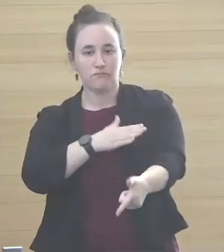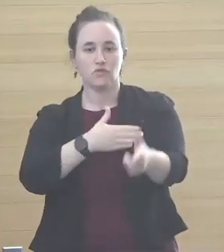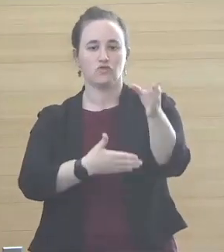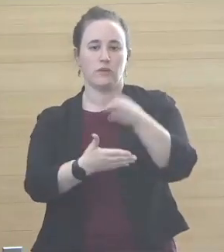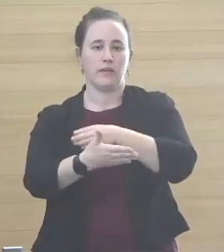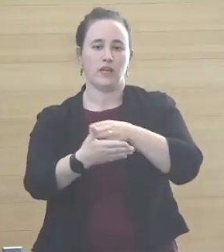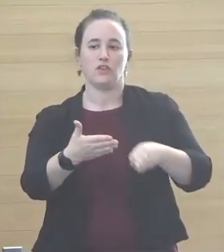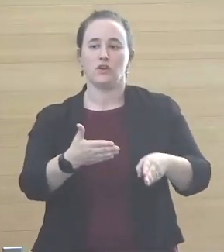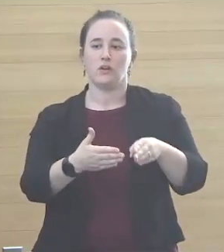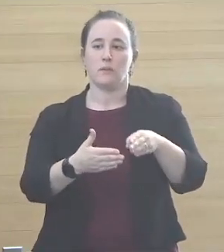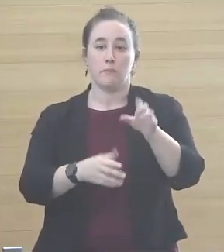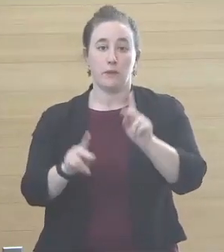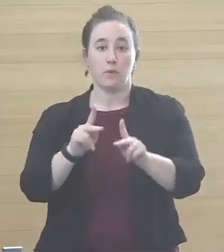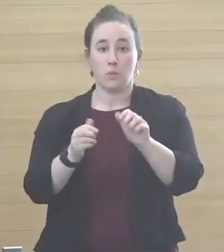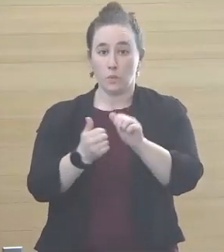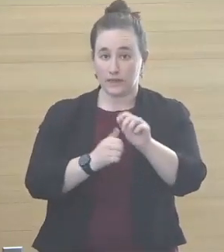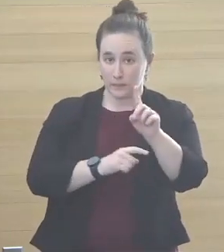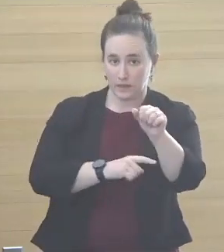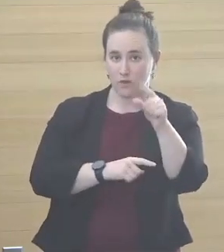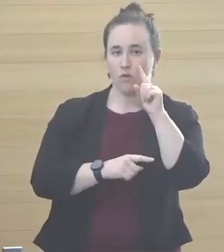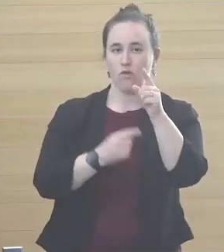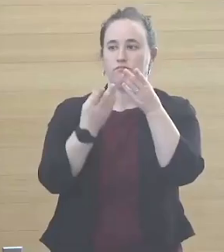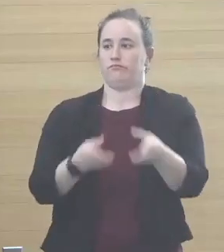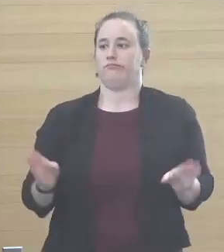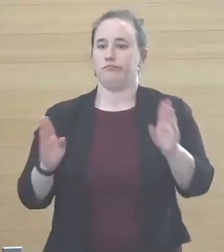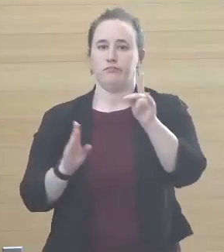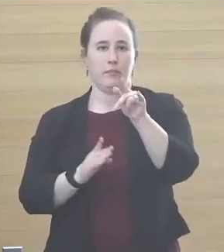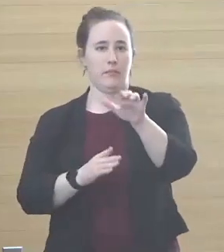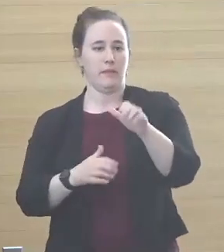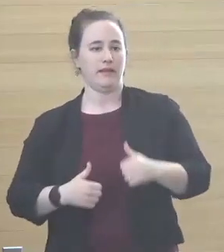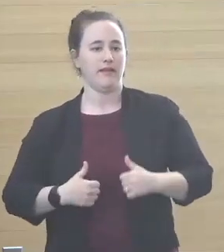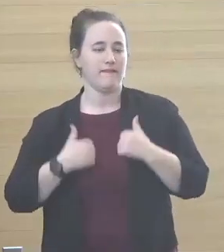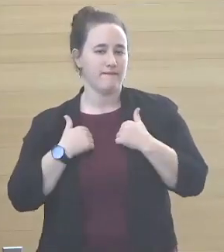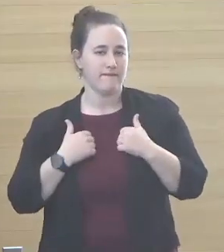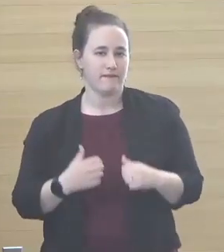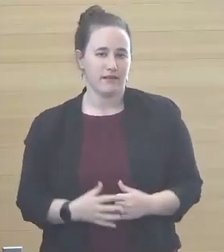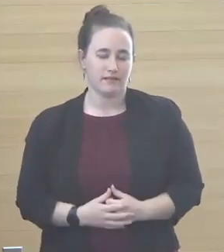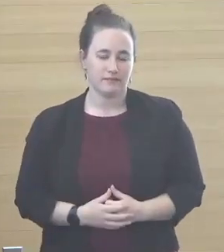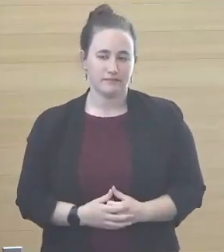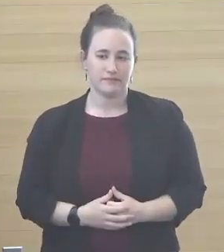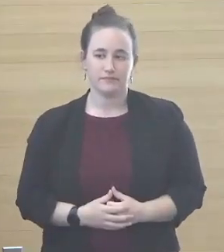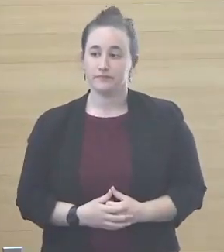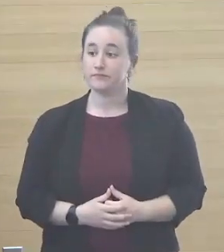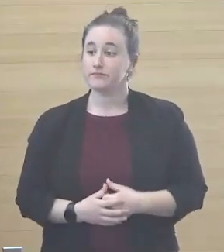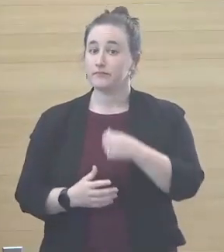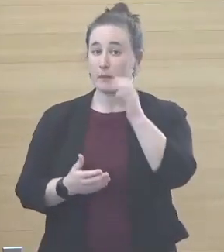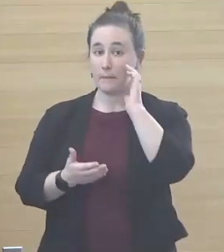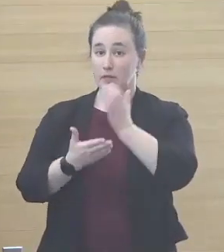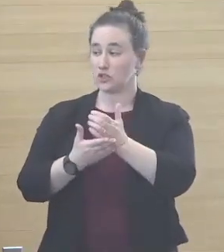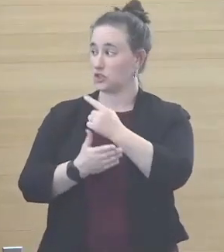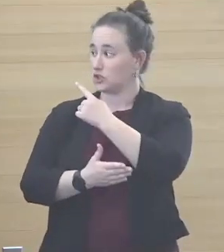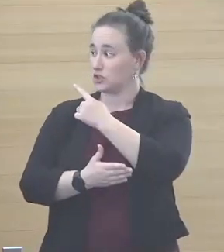disabilities in all areas of public life. And on the screen is an image of